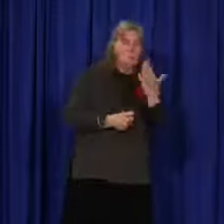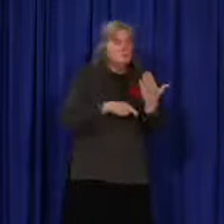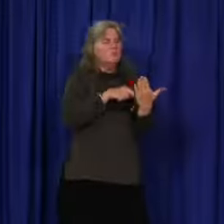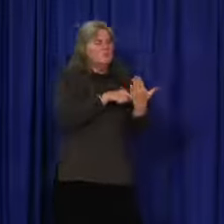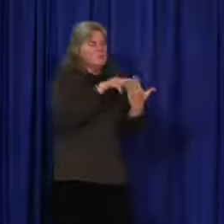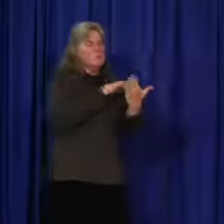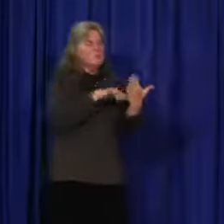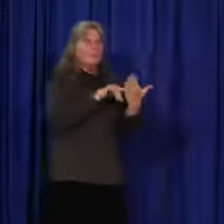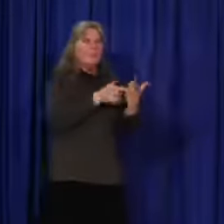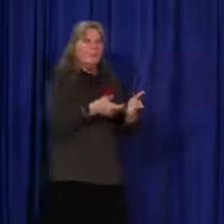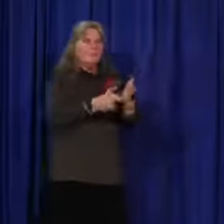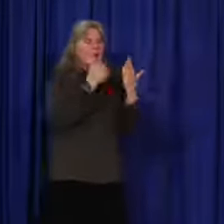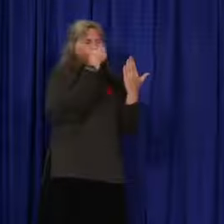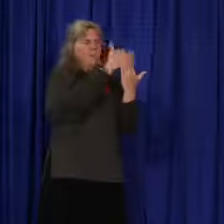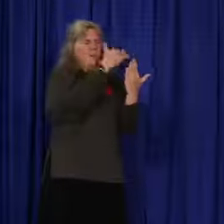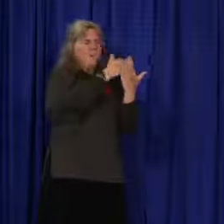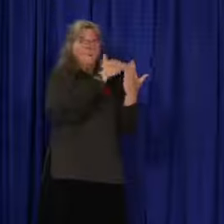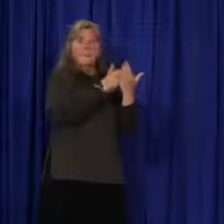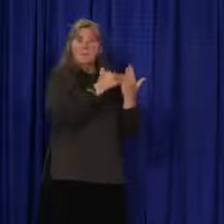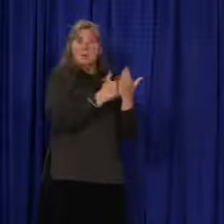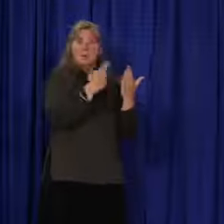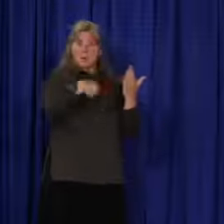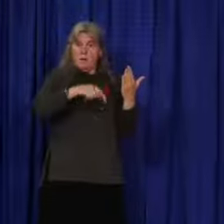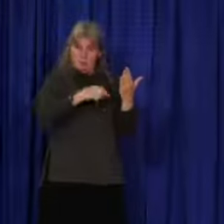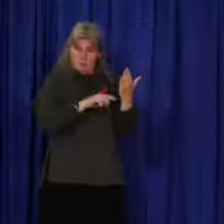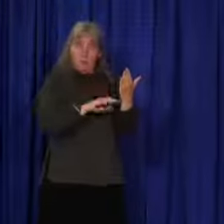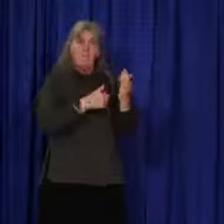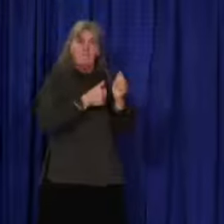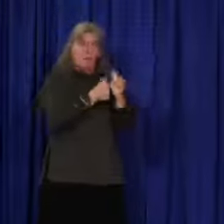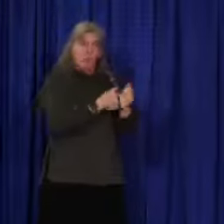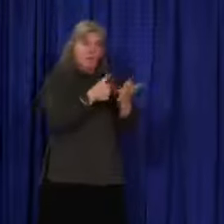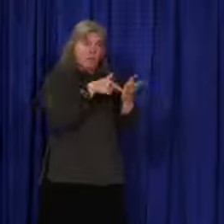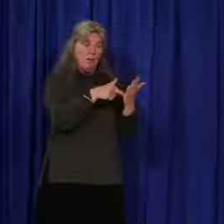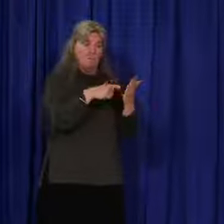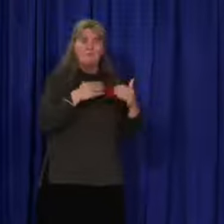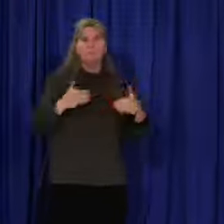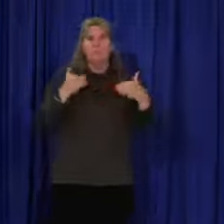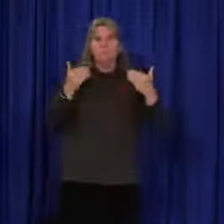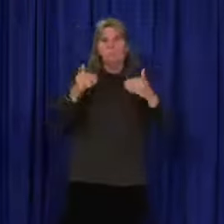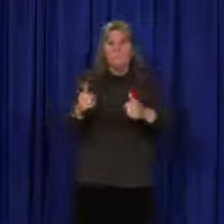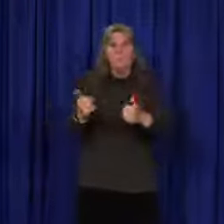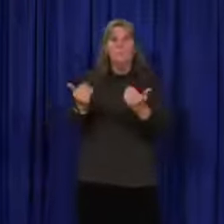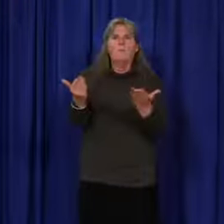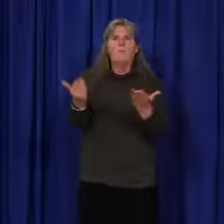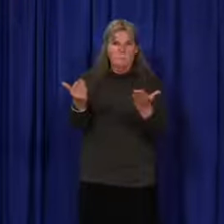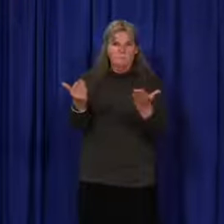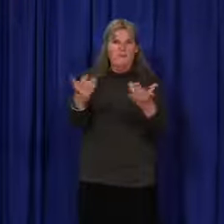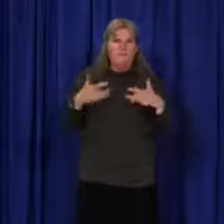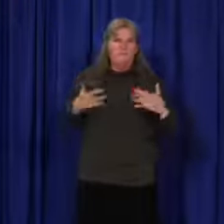making sure we have the right conversations to support the right level of play for that